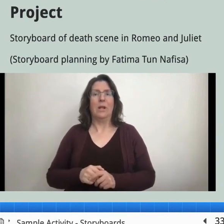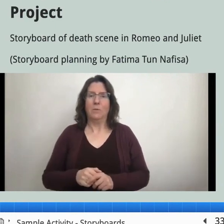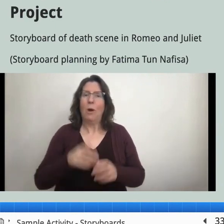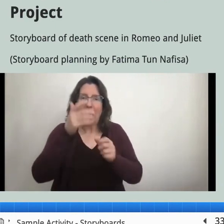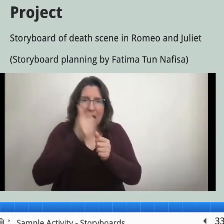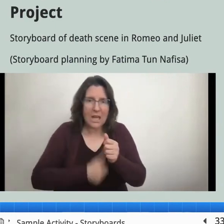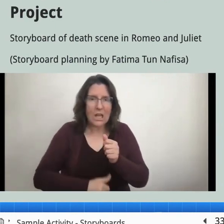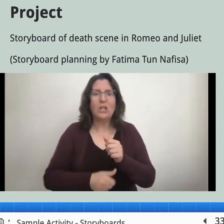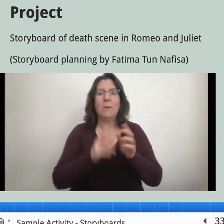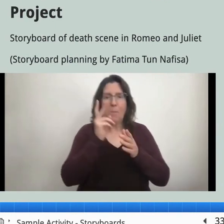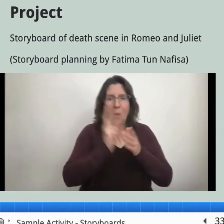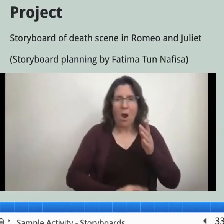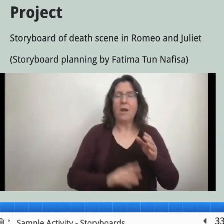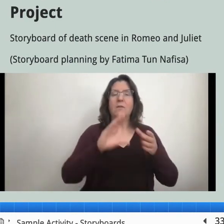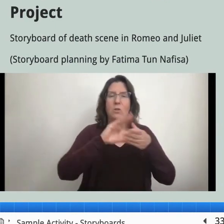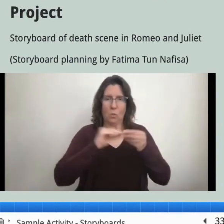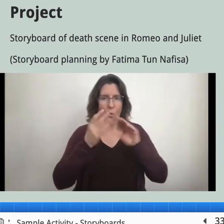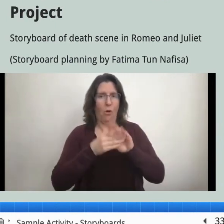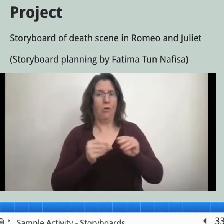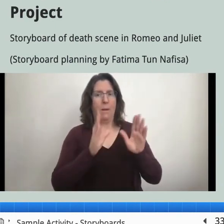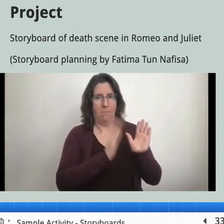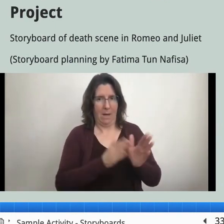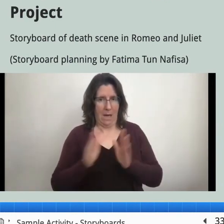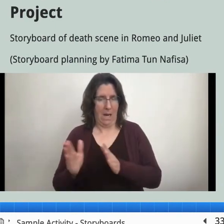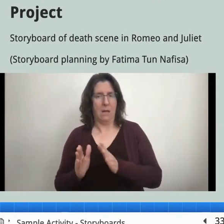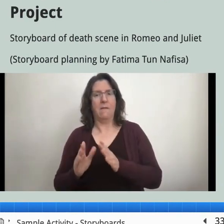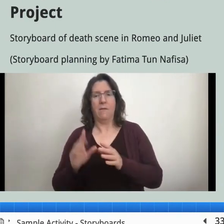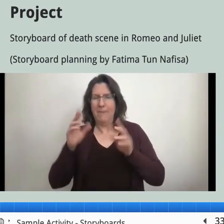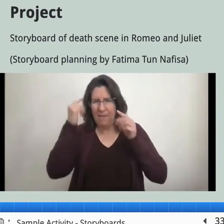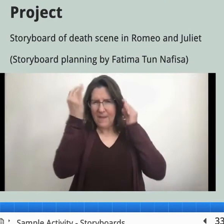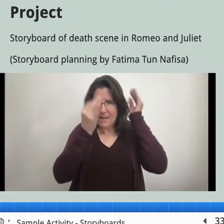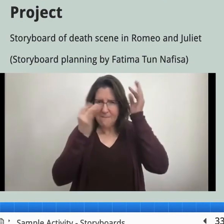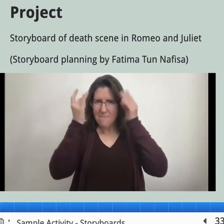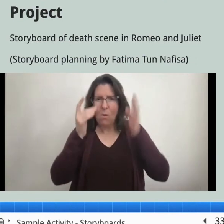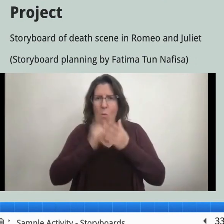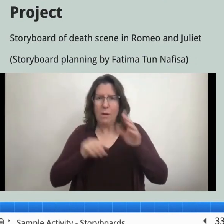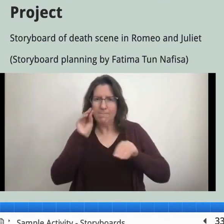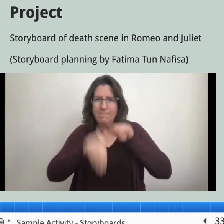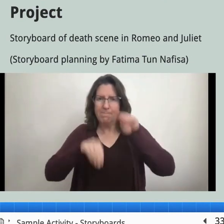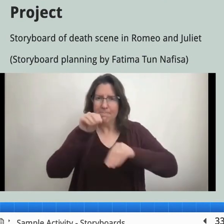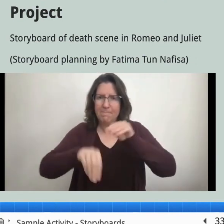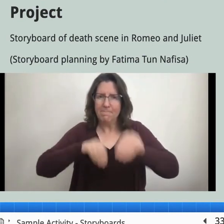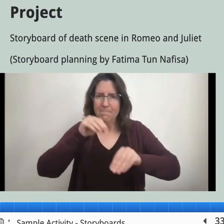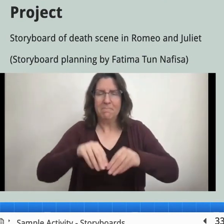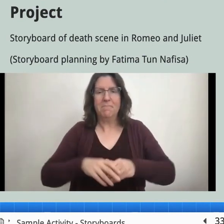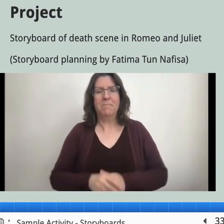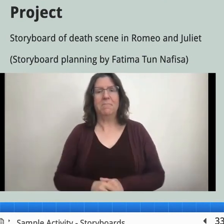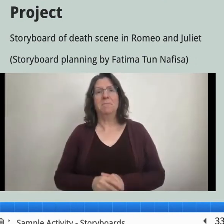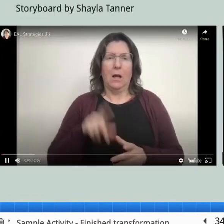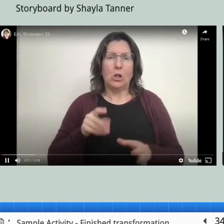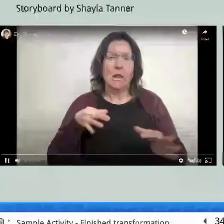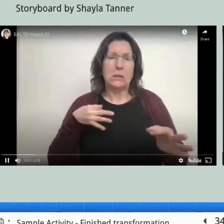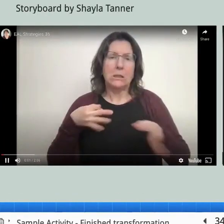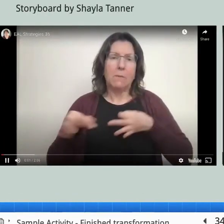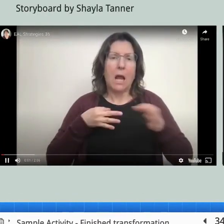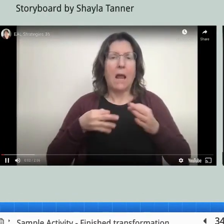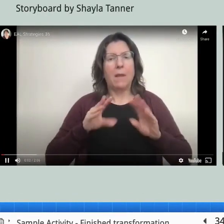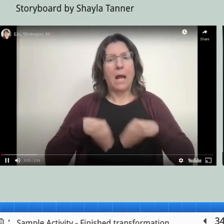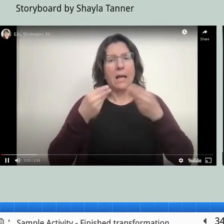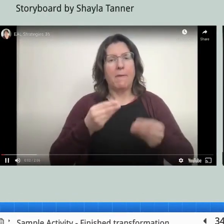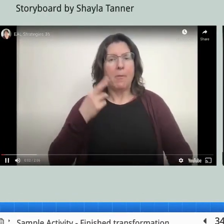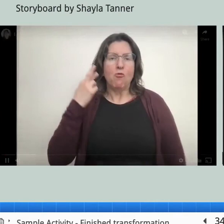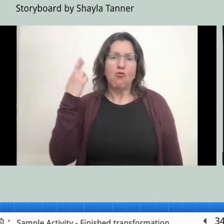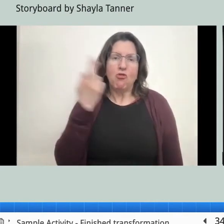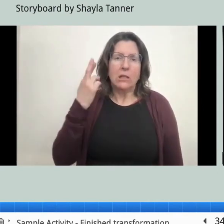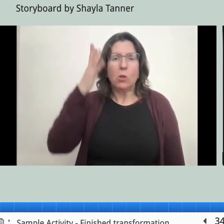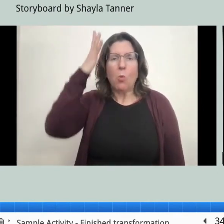So the students REALLY have to think about this. All the steps involved, all the elements they want to include.